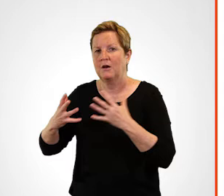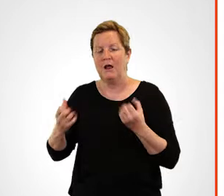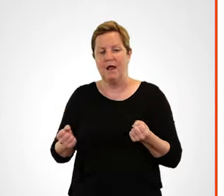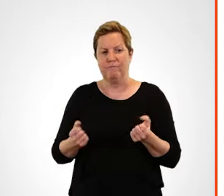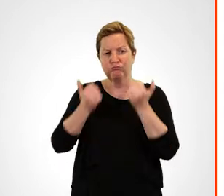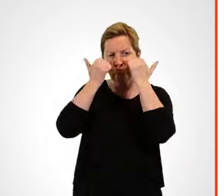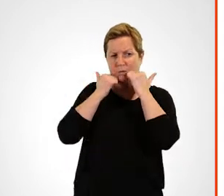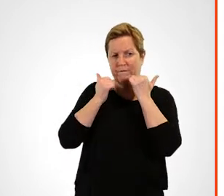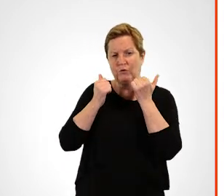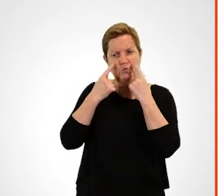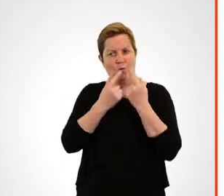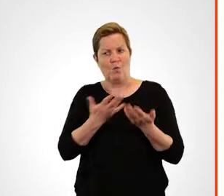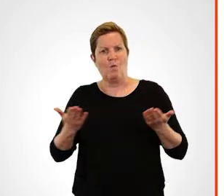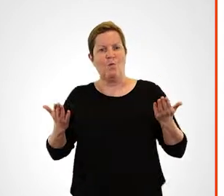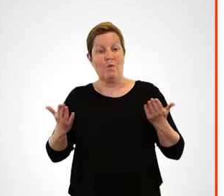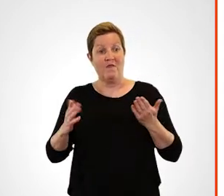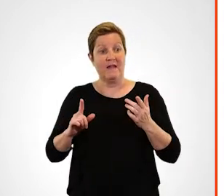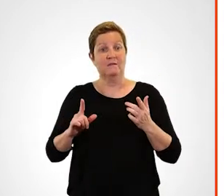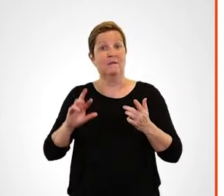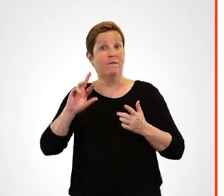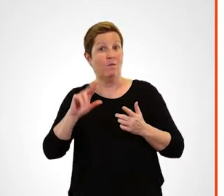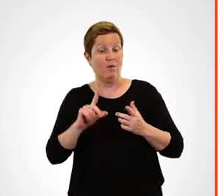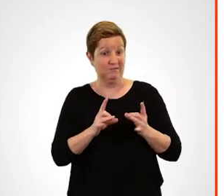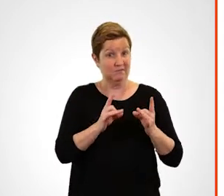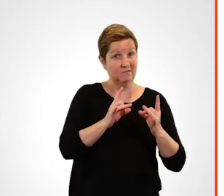that the pragmatics is really pretty similar in the beginning.